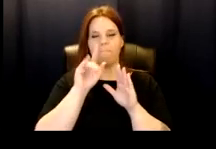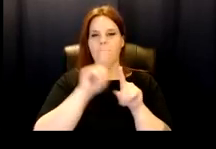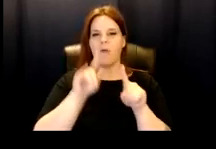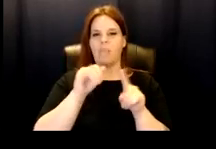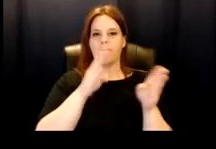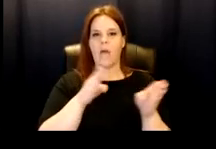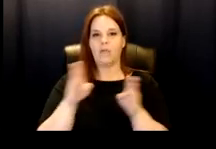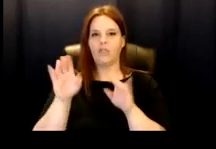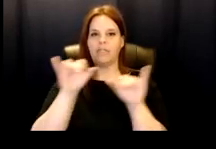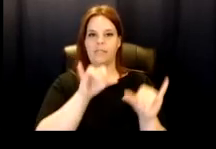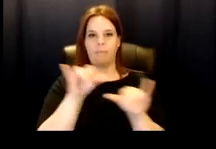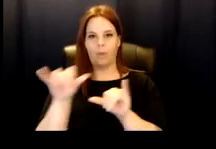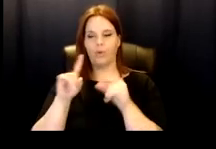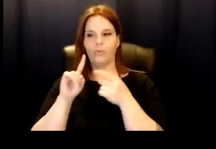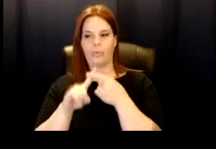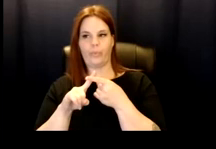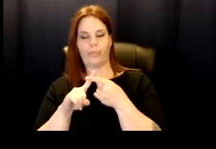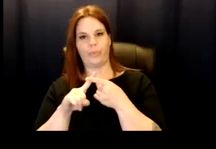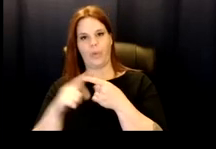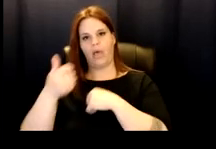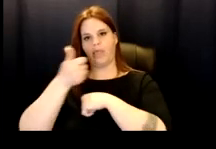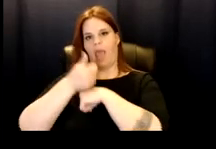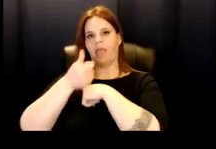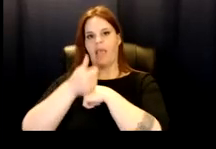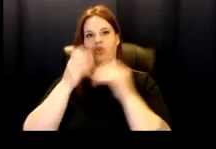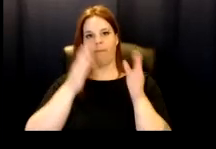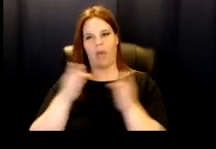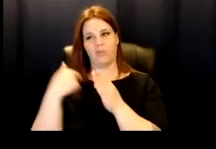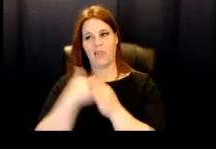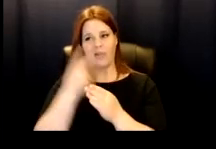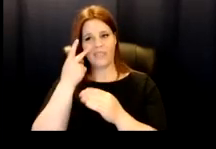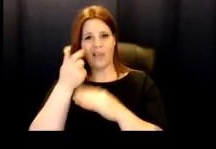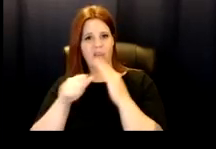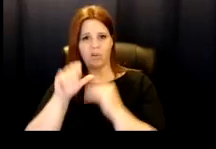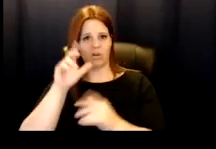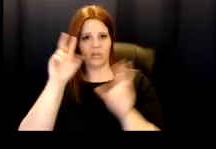to those allegation patterns that we see under Title I of the Civil Rights Act, for example